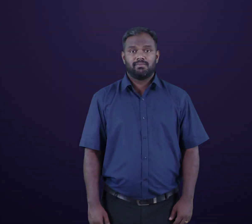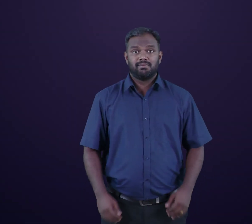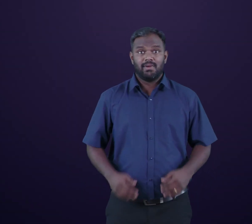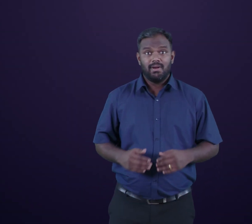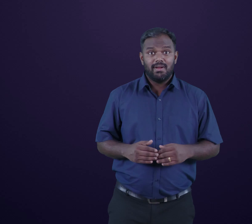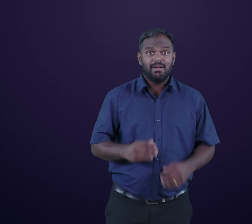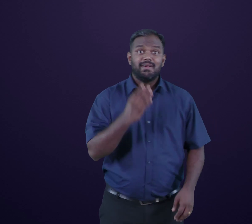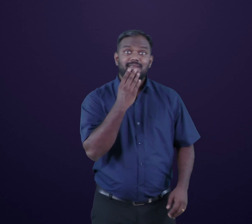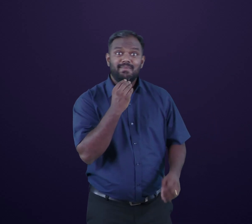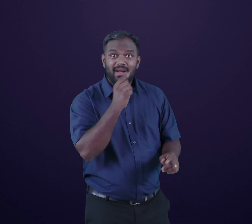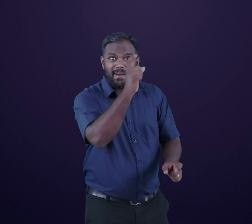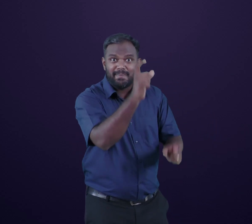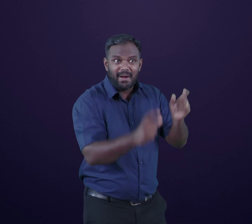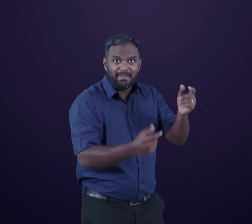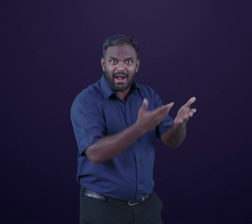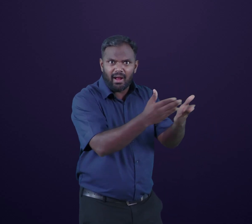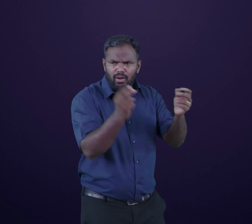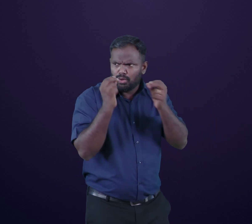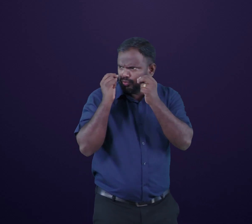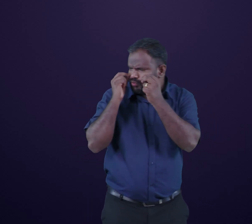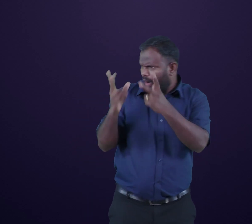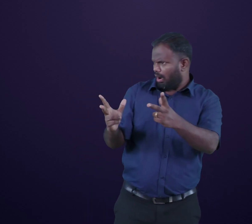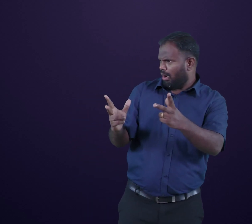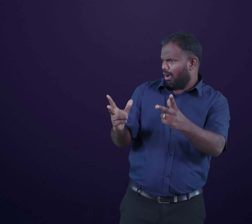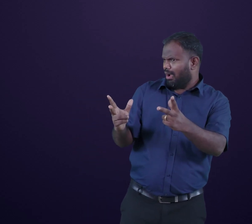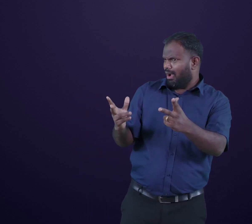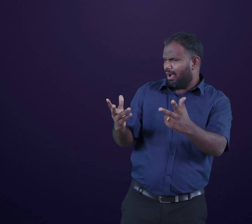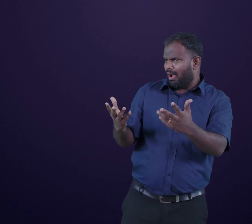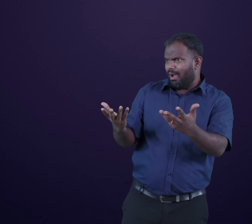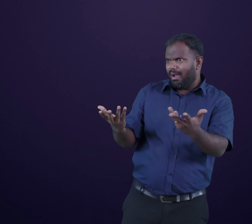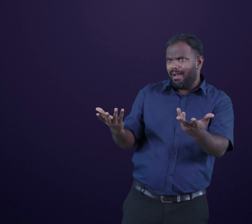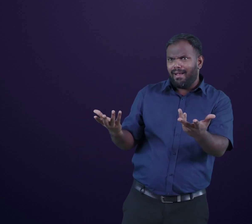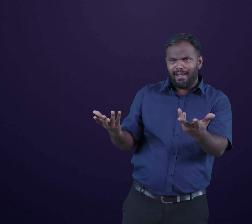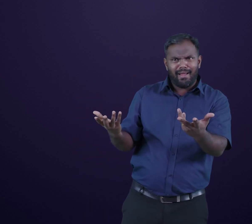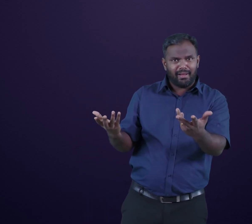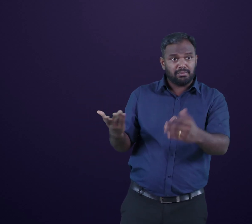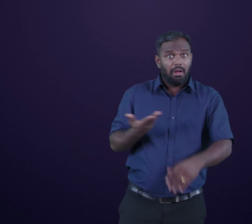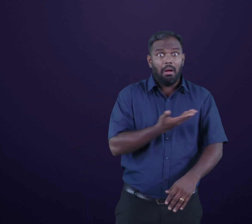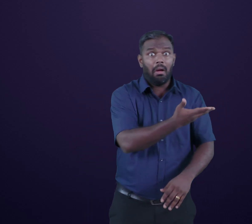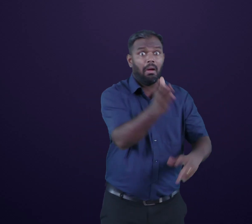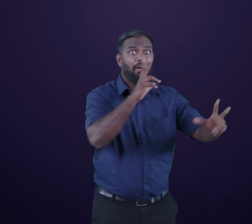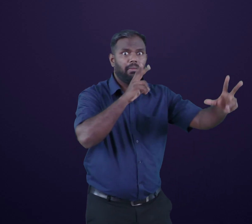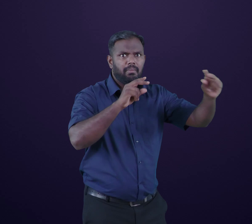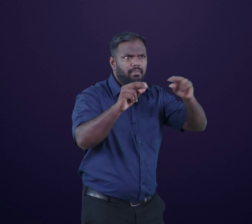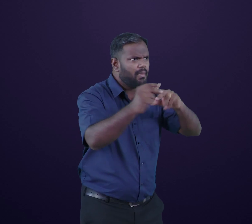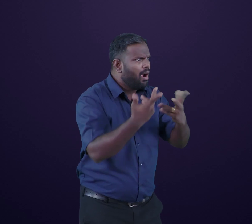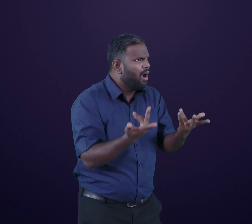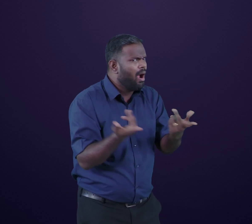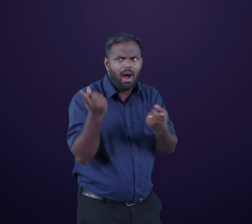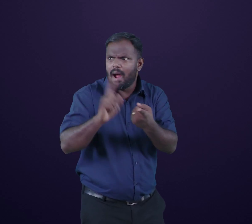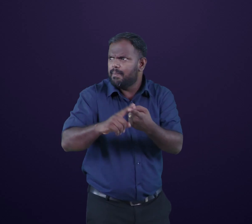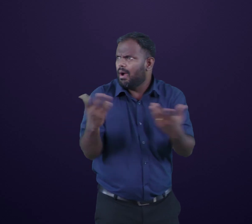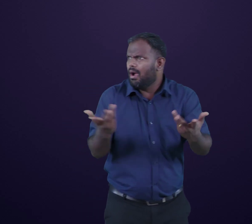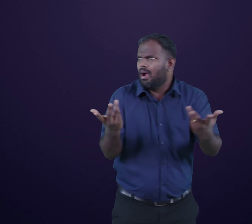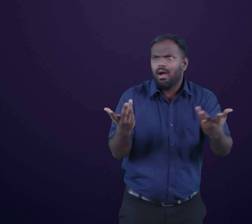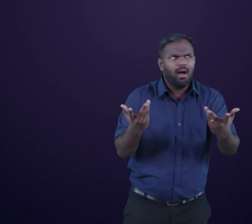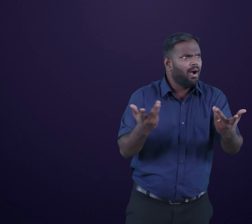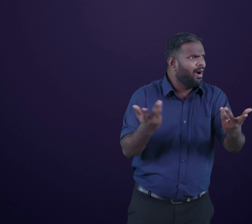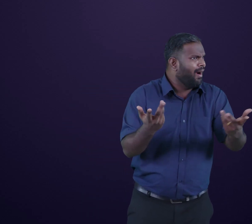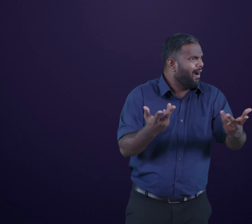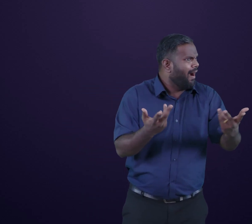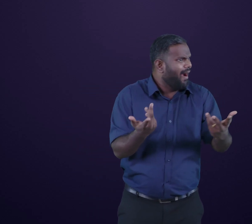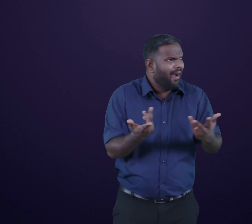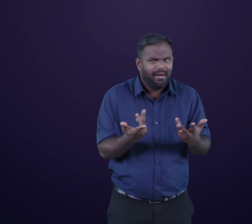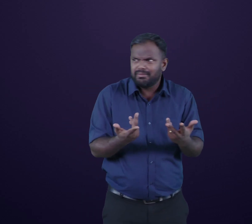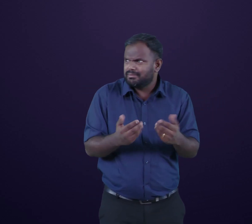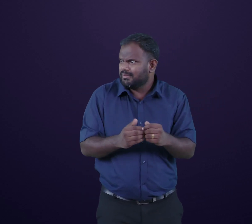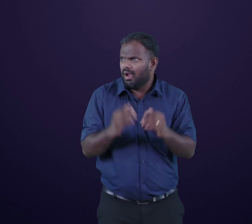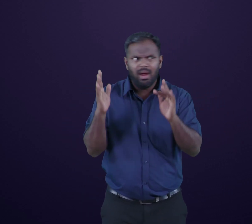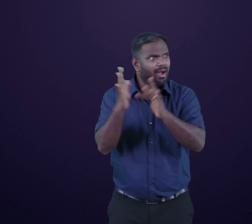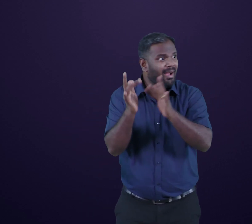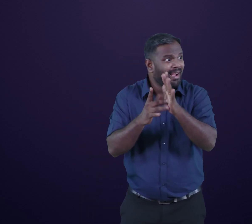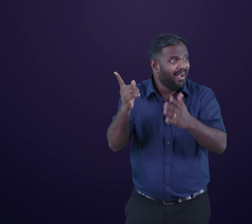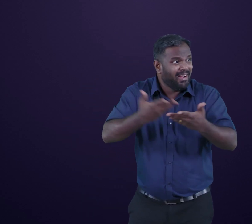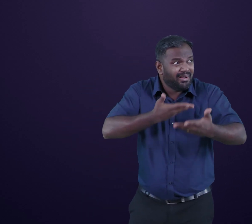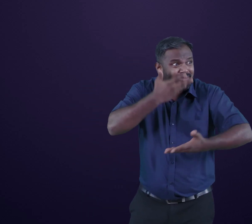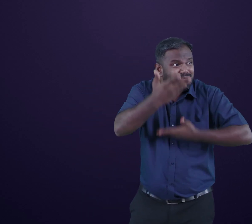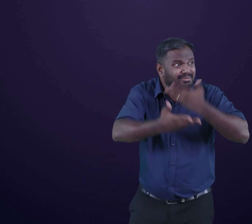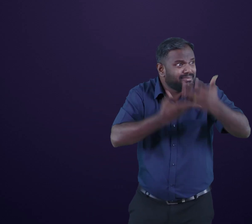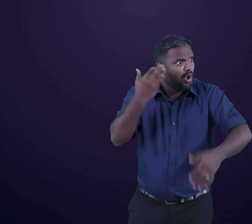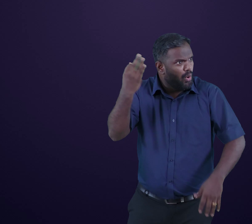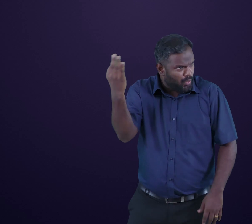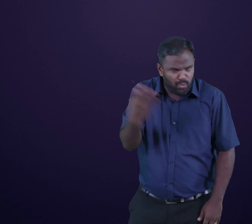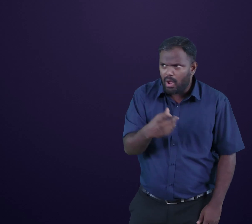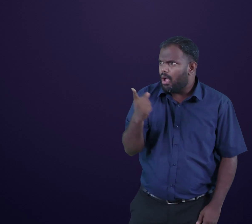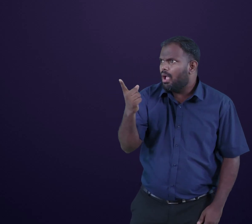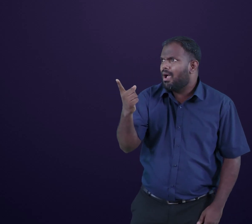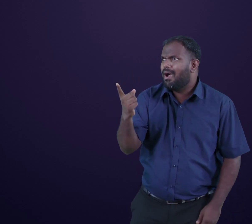The people were amazed. They asked each other, “What is happening here? This man is teaching something new,